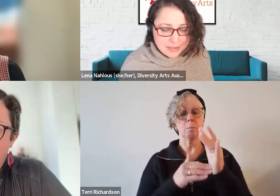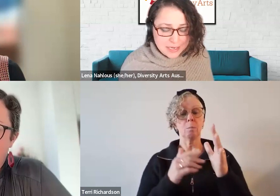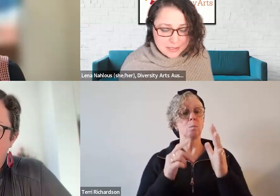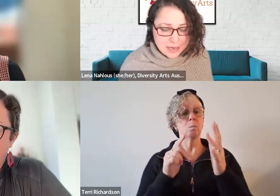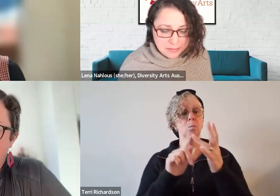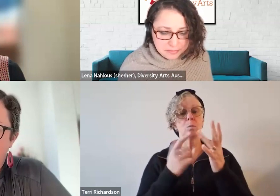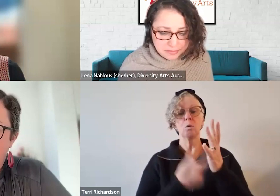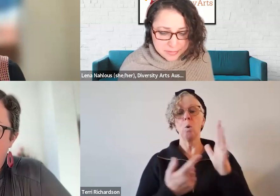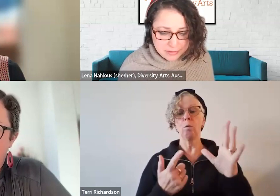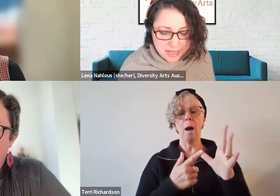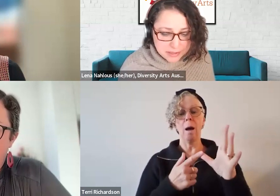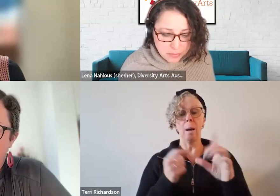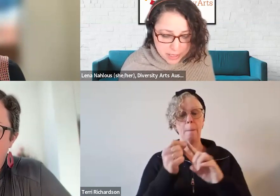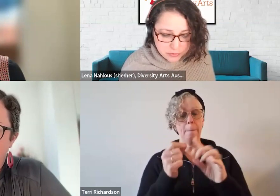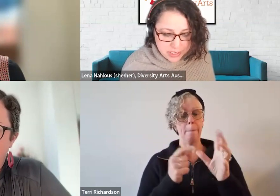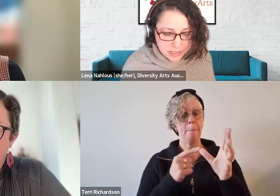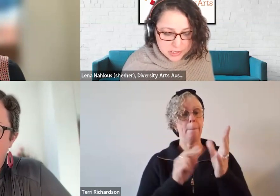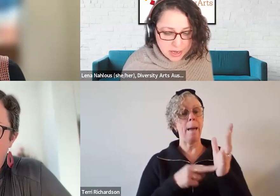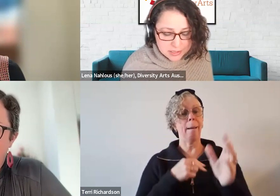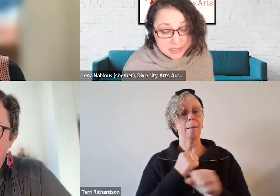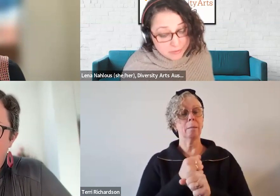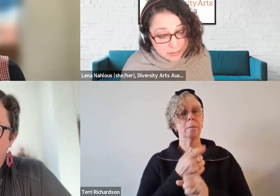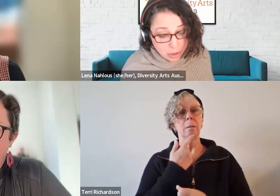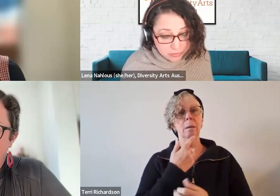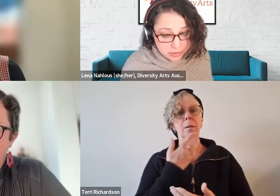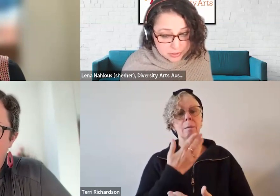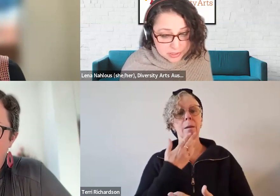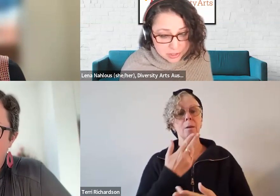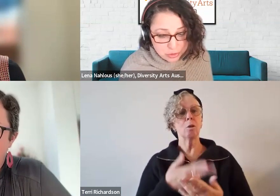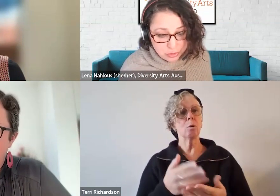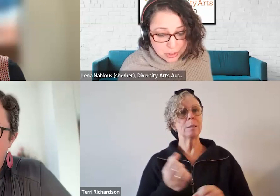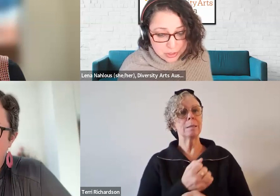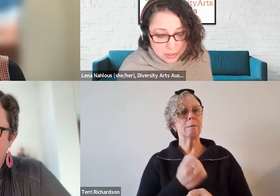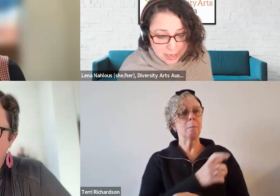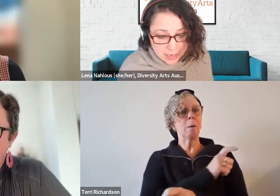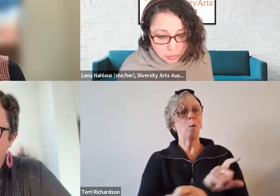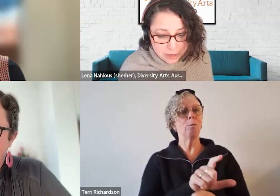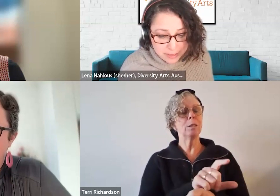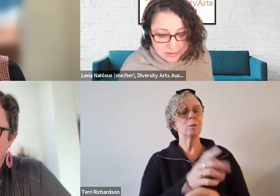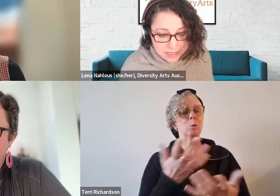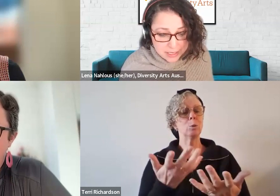It says, "Thanks so much for the insights. It's giving me confidence to what I've been thinking